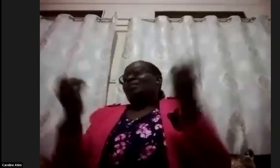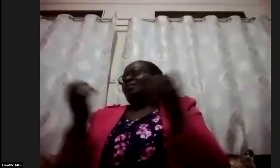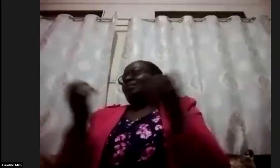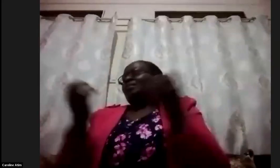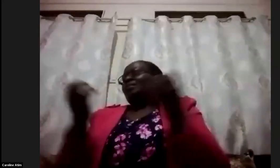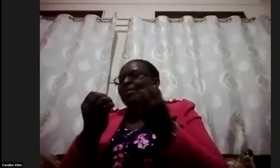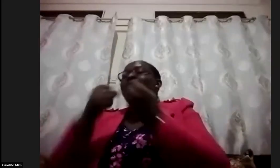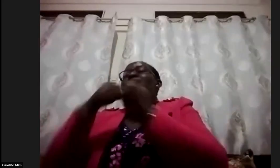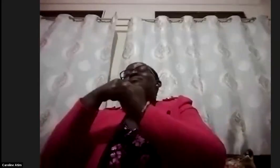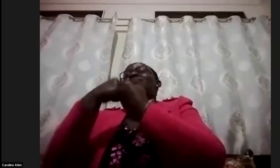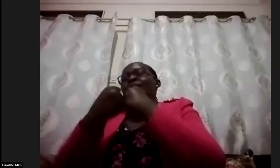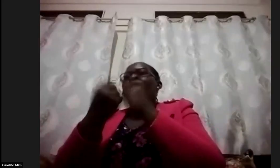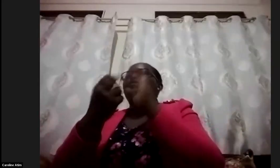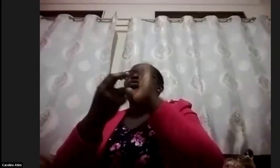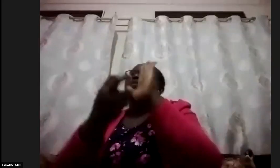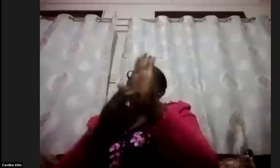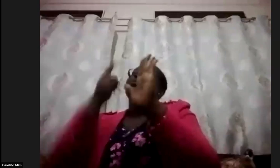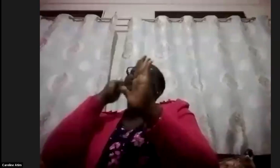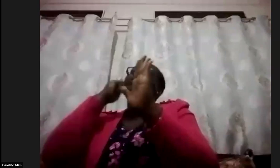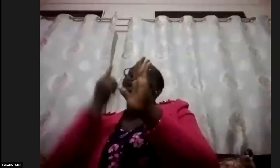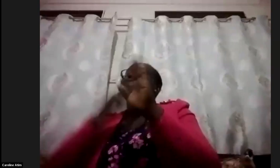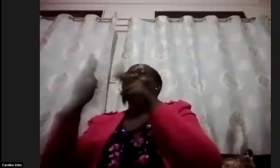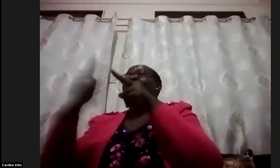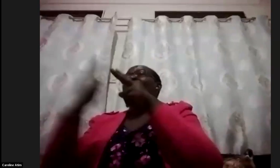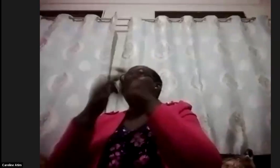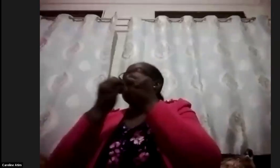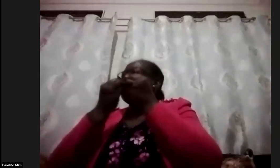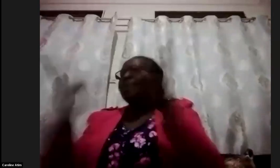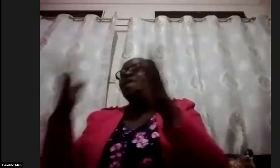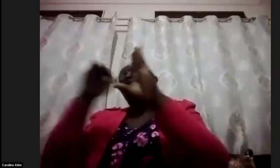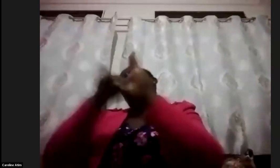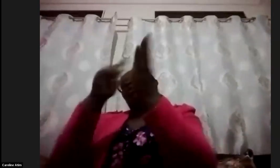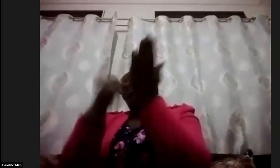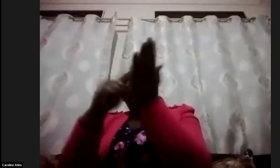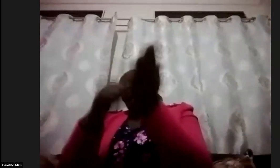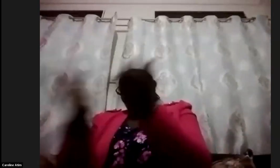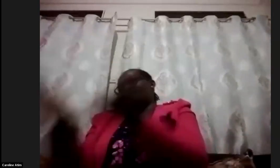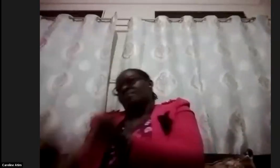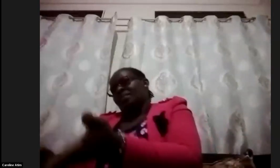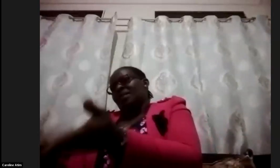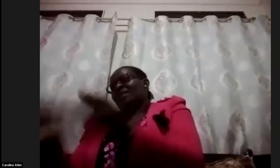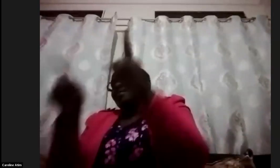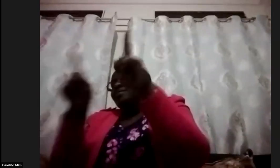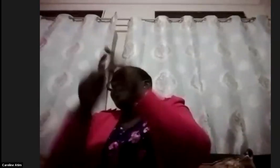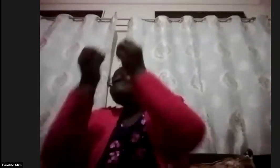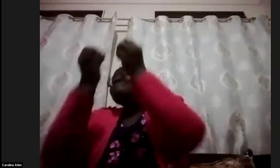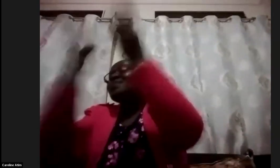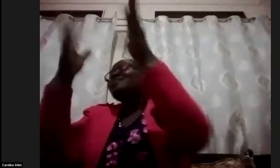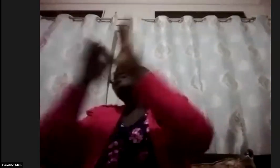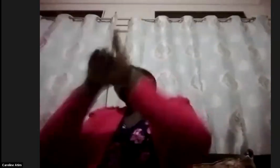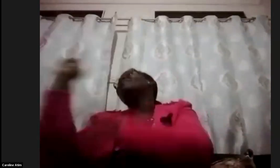trouble, there are very many challenges that affect also deaf refugees in Uganda. We have very many deaf refugees in Uganda.